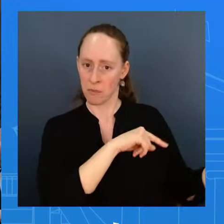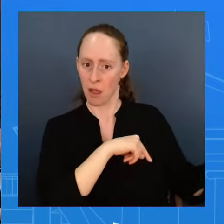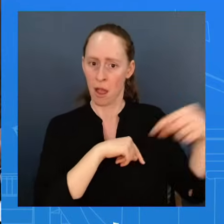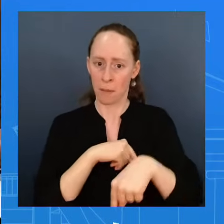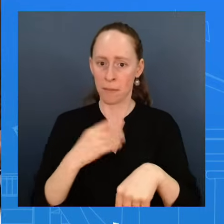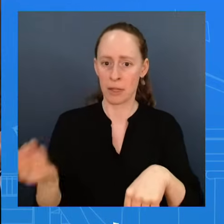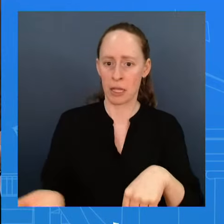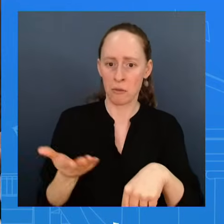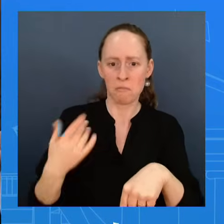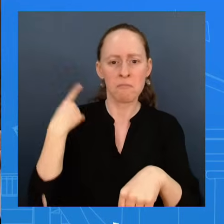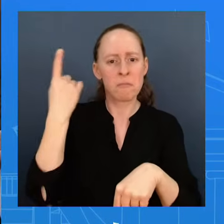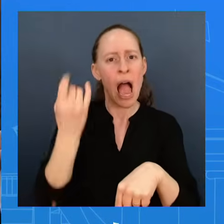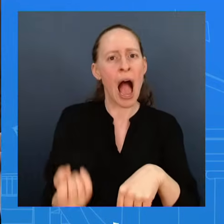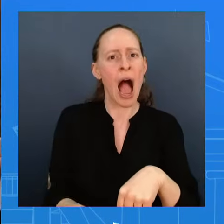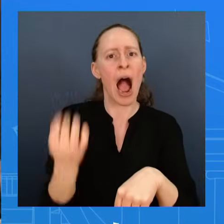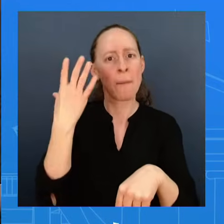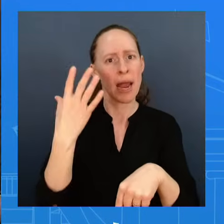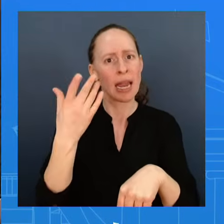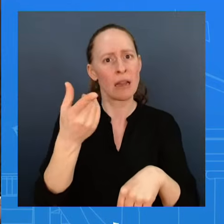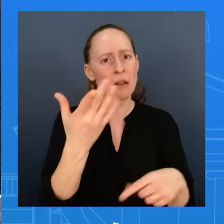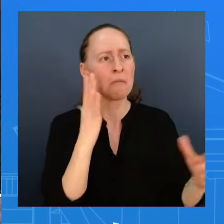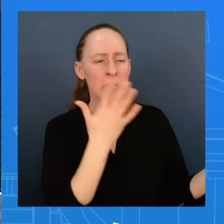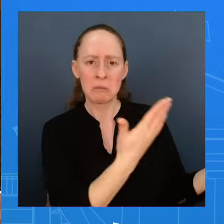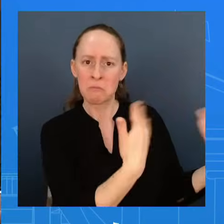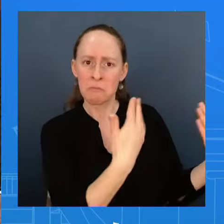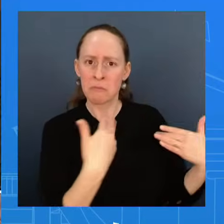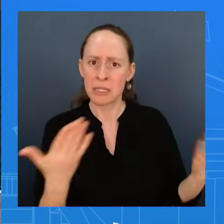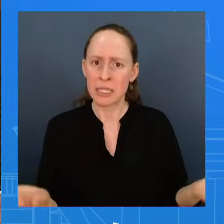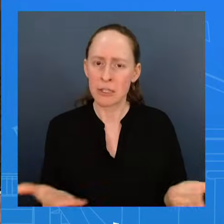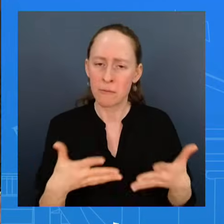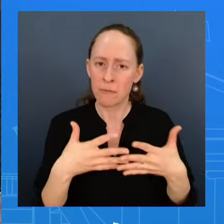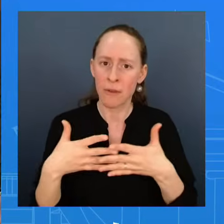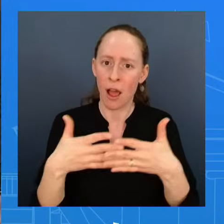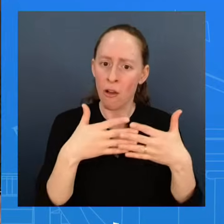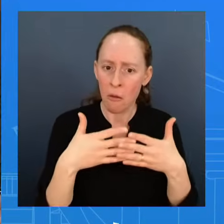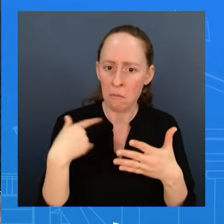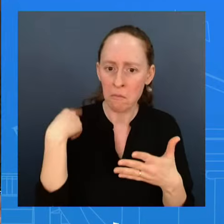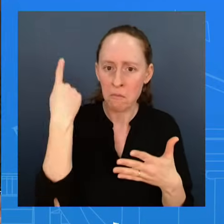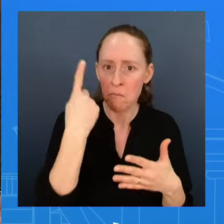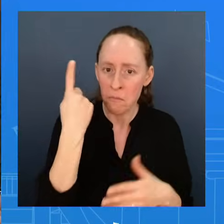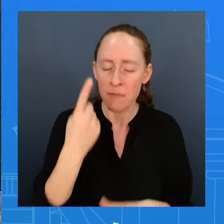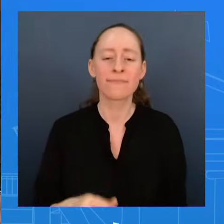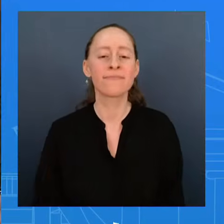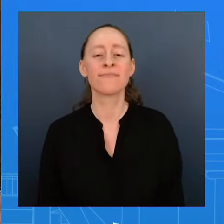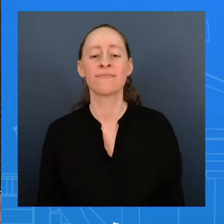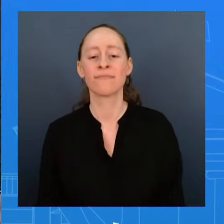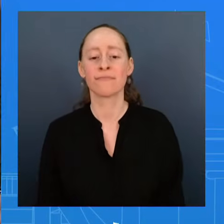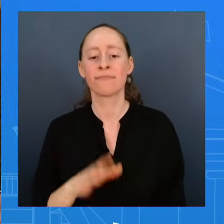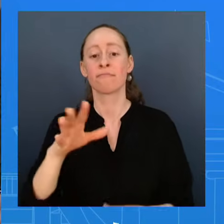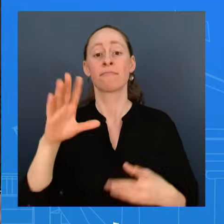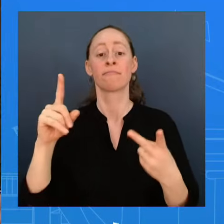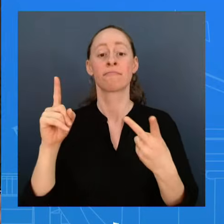And, secondly, given the challenges getting in and out of Gaza, will the U.S. assist